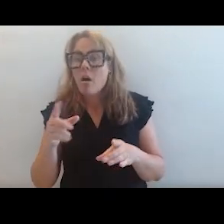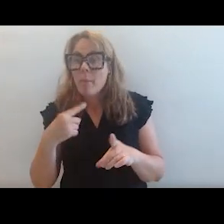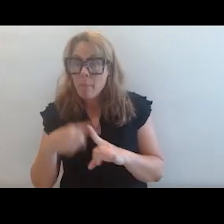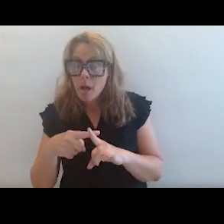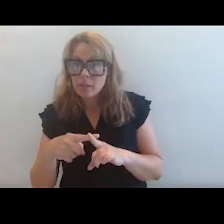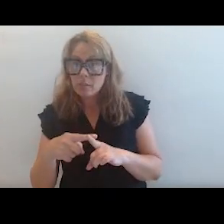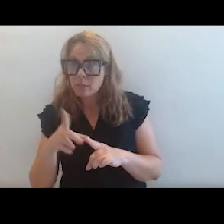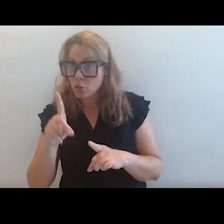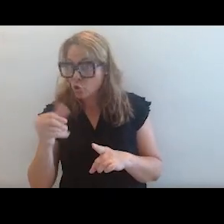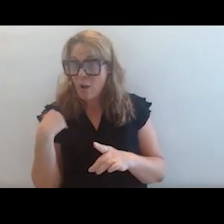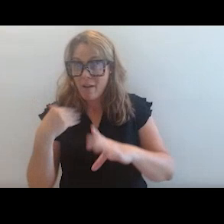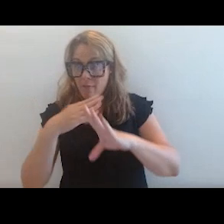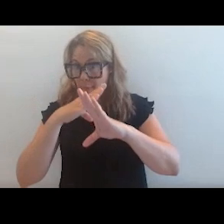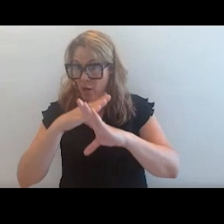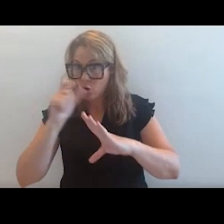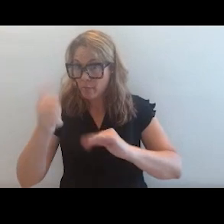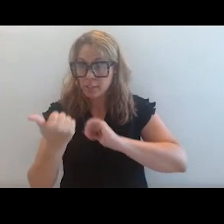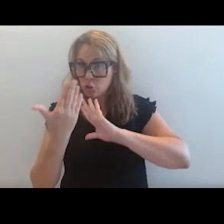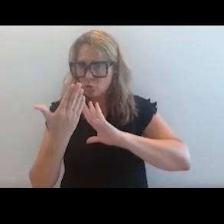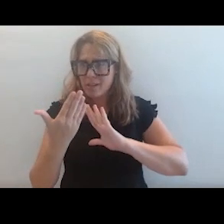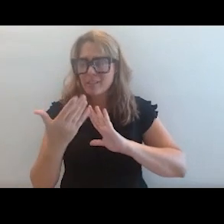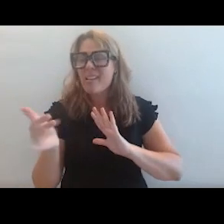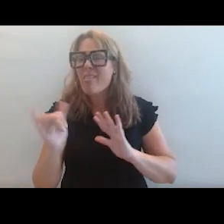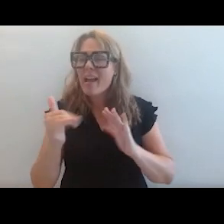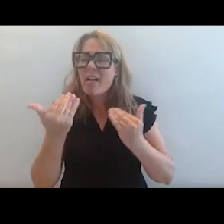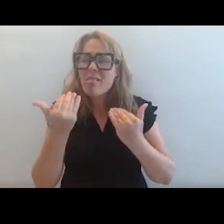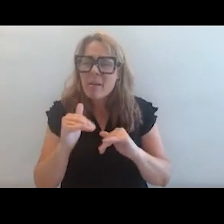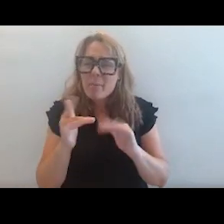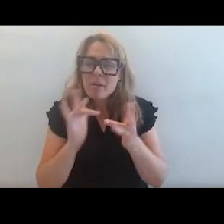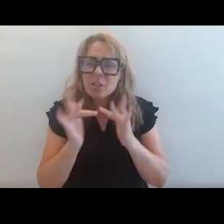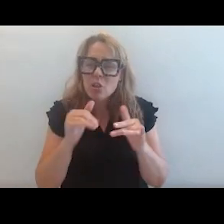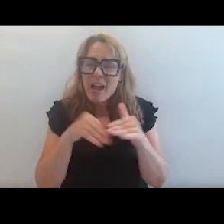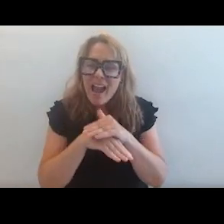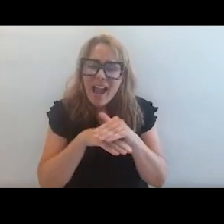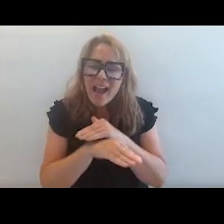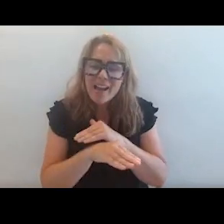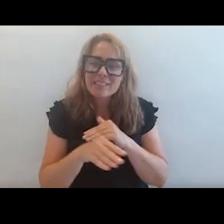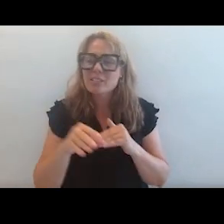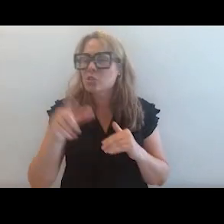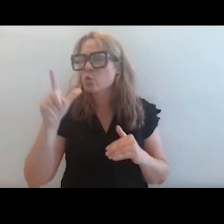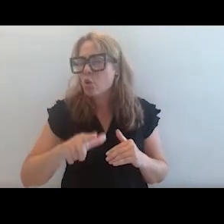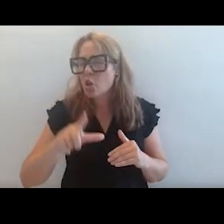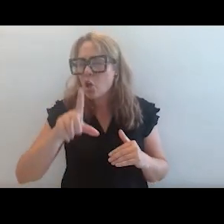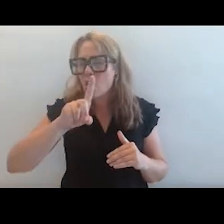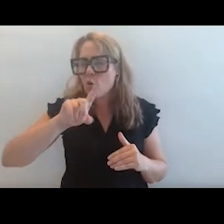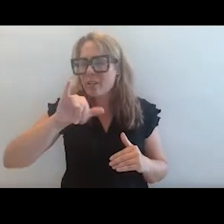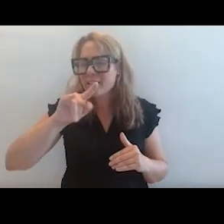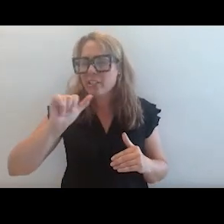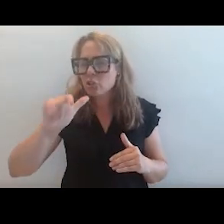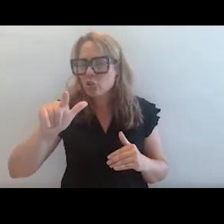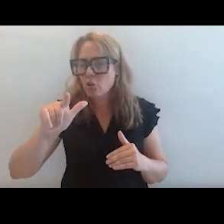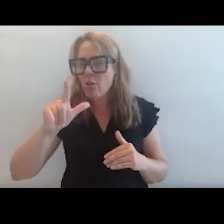to address? This could include anything from limited internet access to low digital literacy